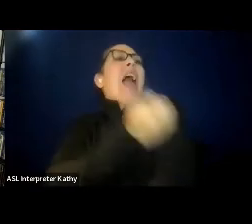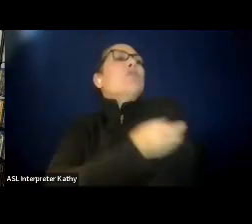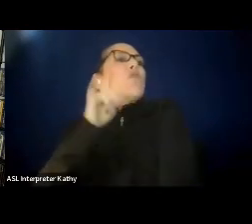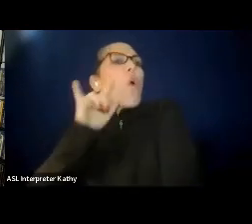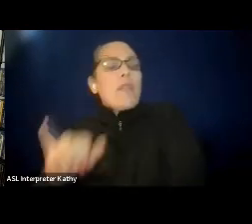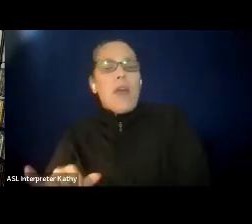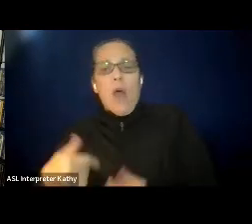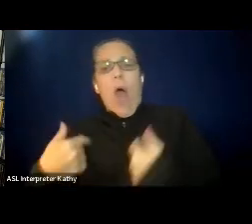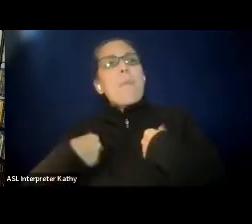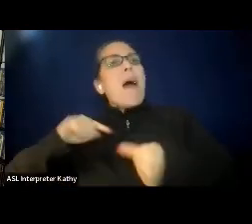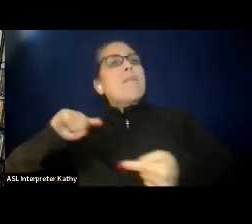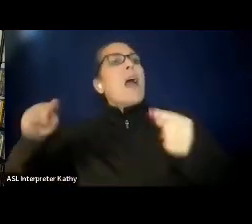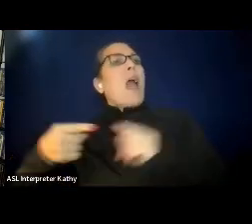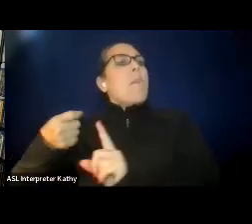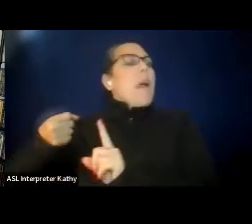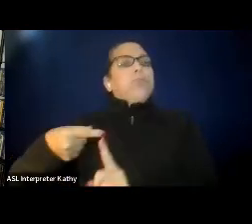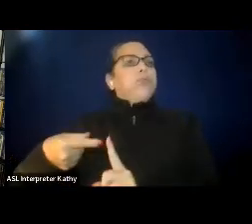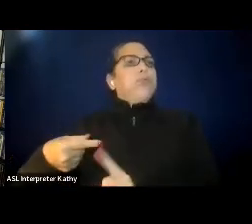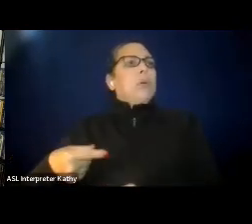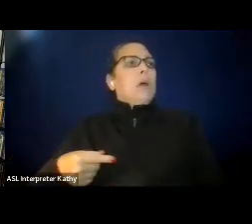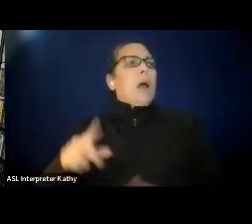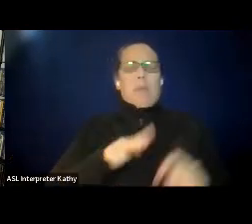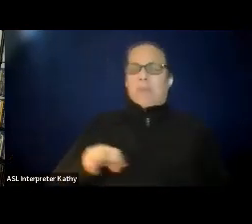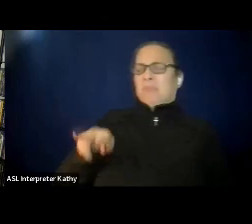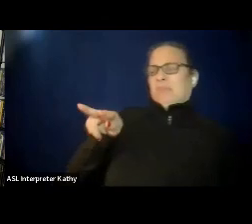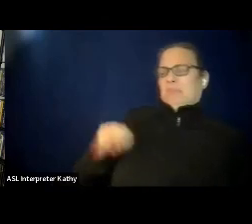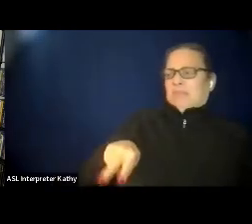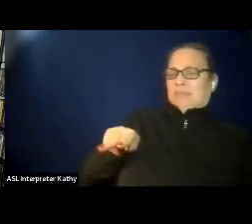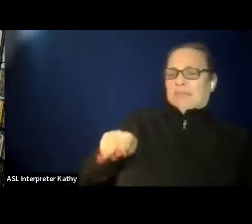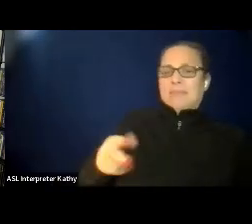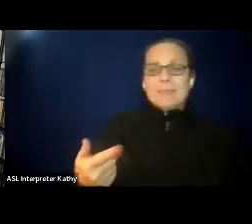welcomed, right, or not -- not right. Saying I don't have the energy for